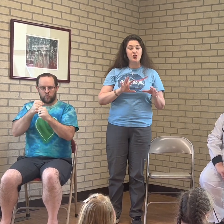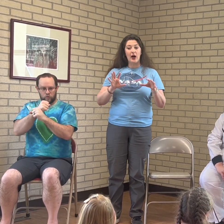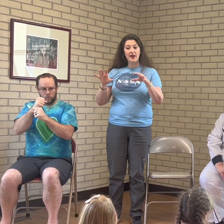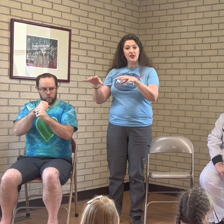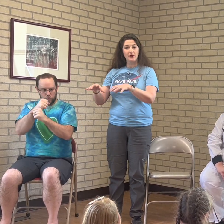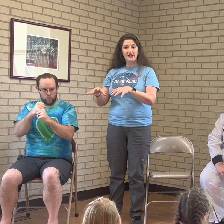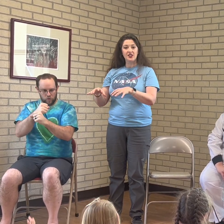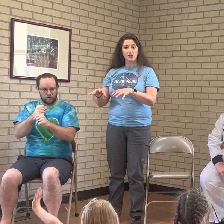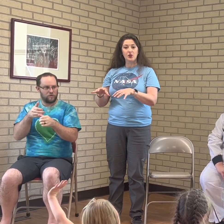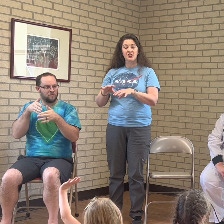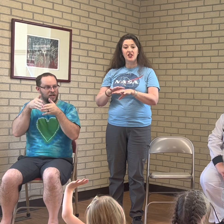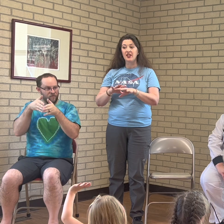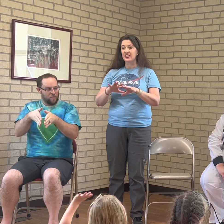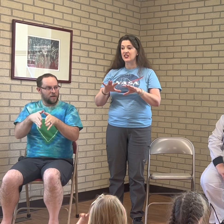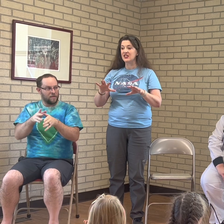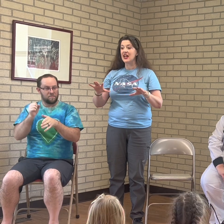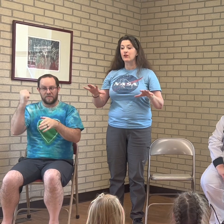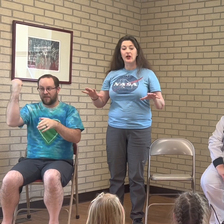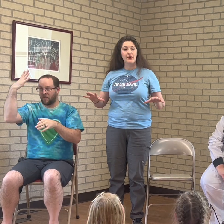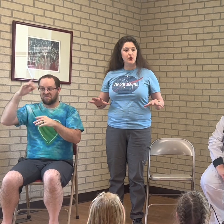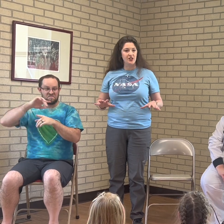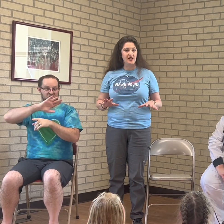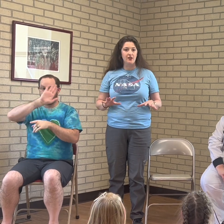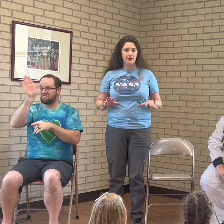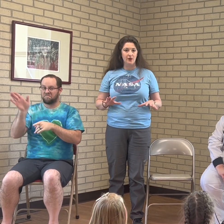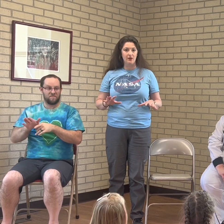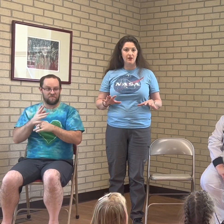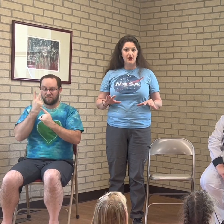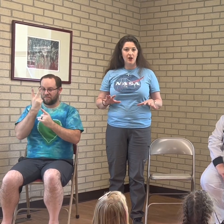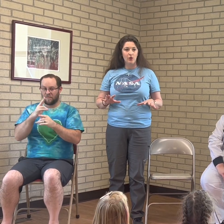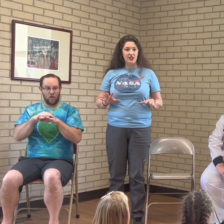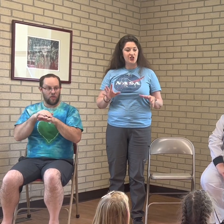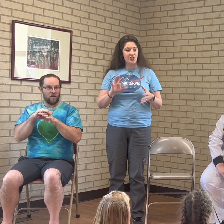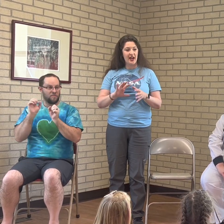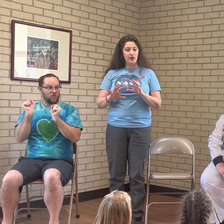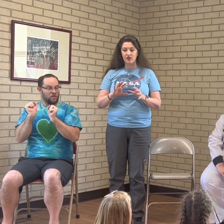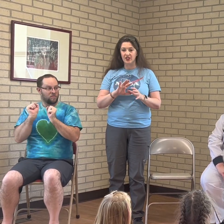drill. It can drive into places where sunlight is never, ever seen on the moon. It's got shadows.